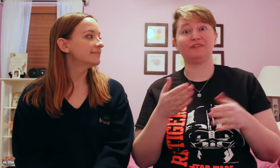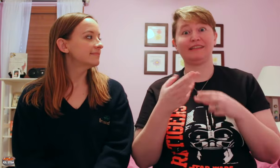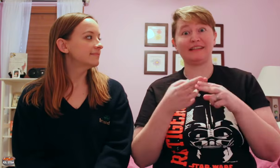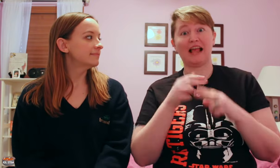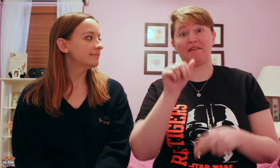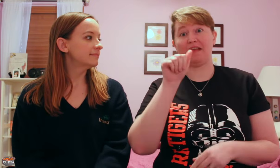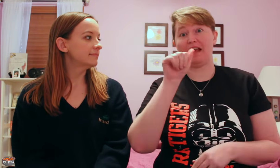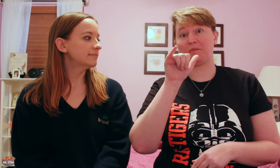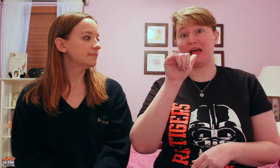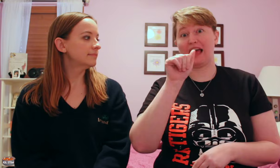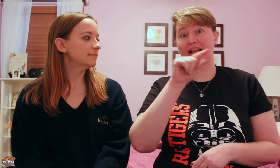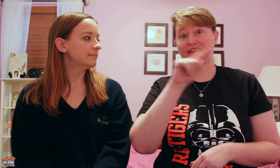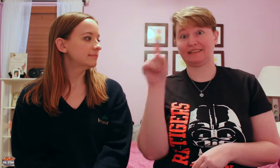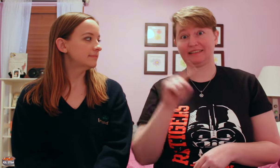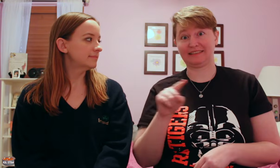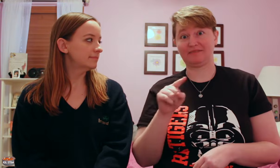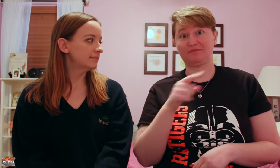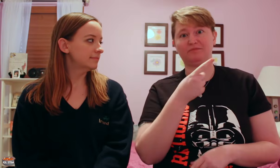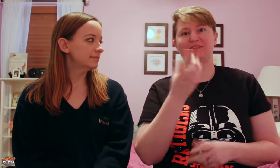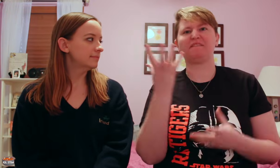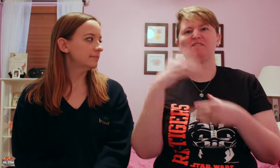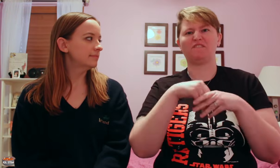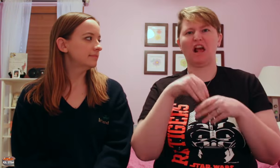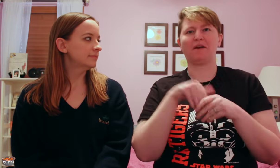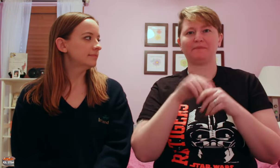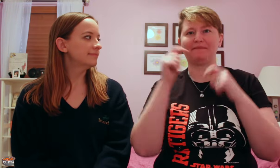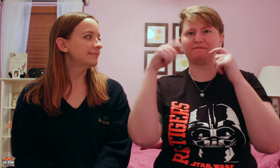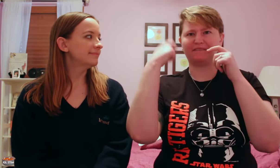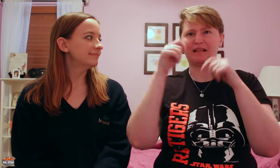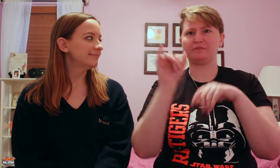[Jenna] Today we have a guest named Ayaz.